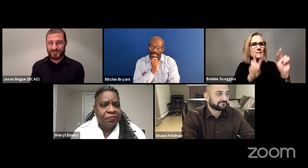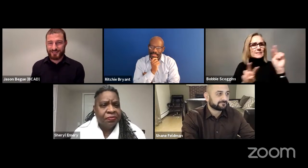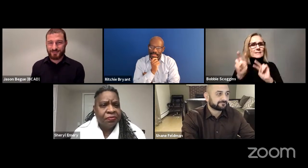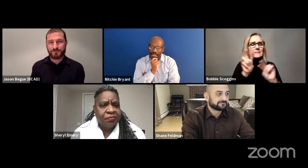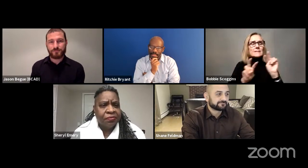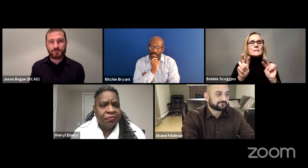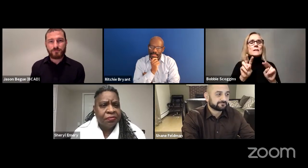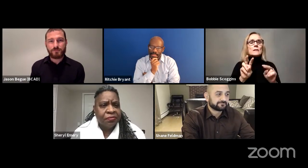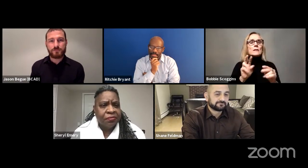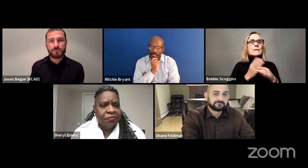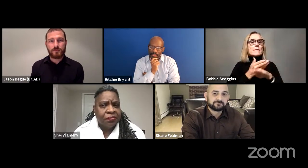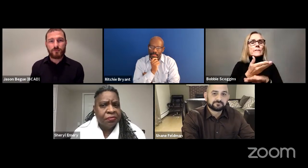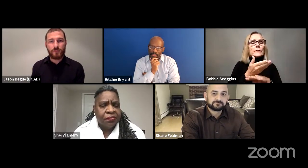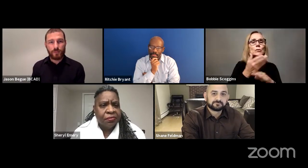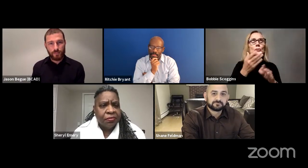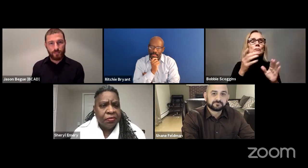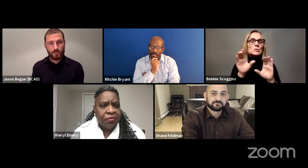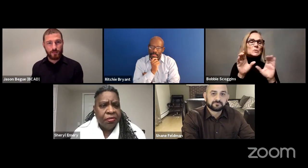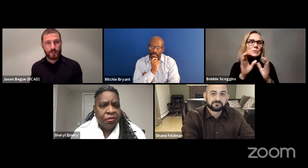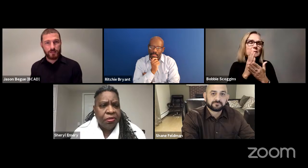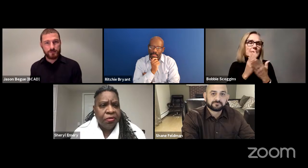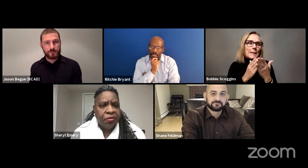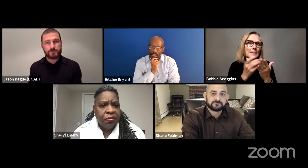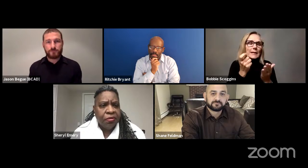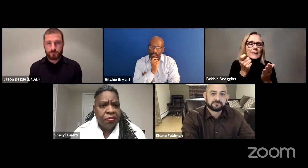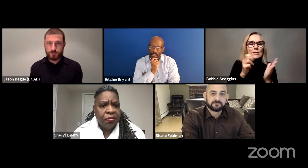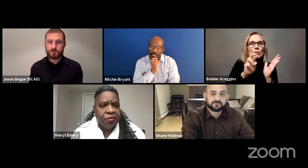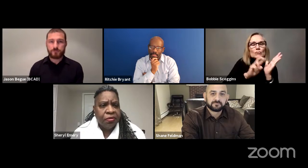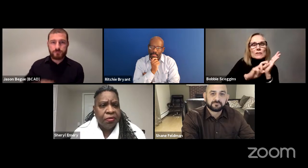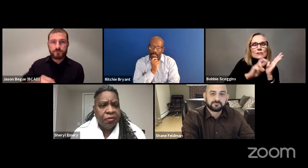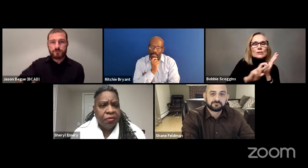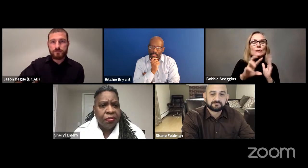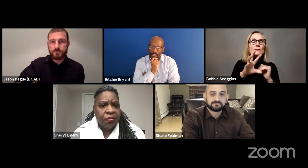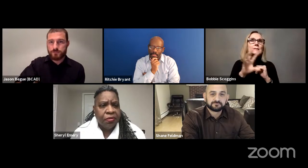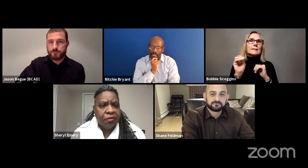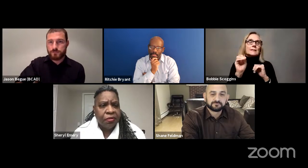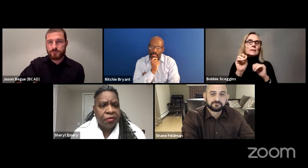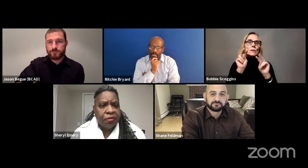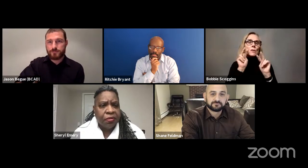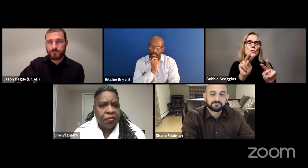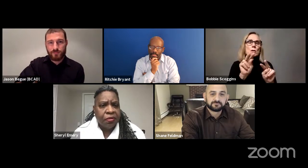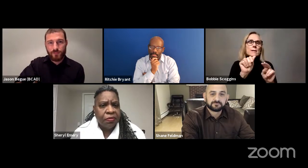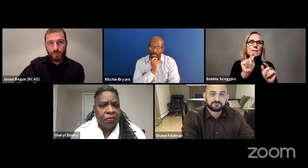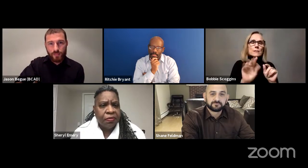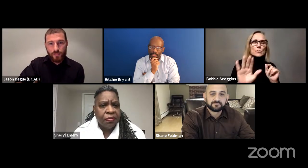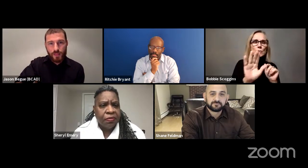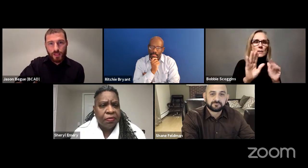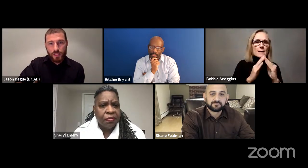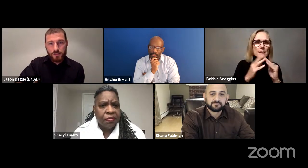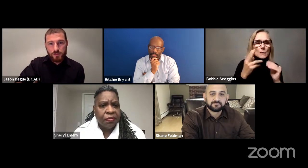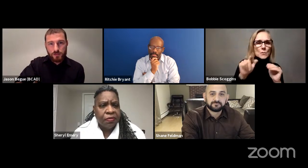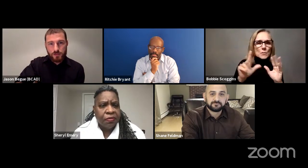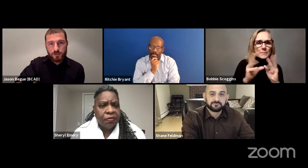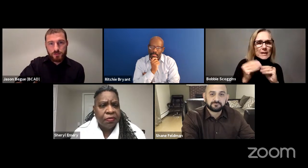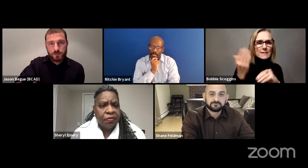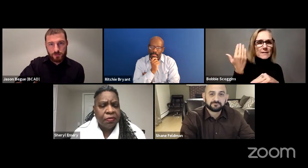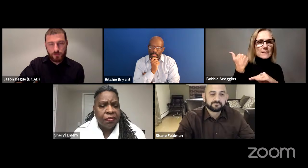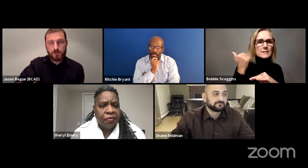a little on the spot to go first, but absolutely. After doing a little bit of research and looking